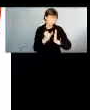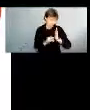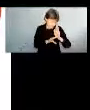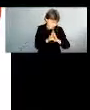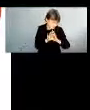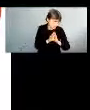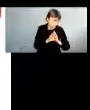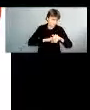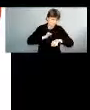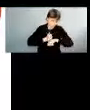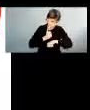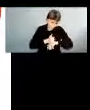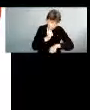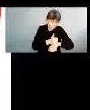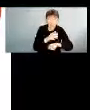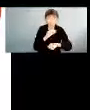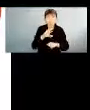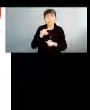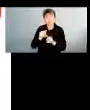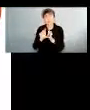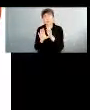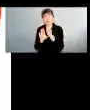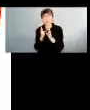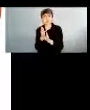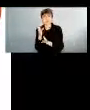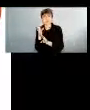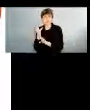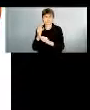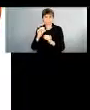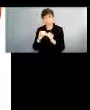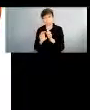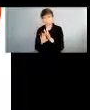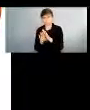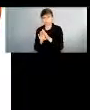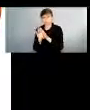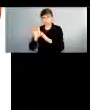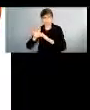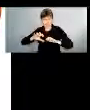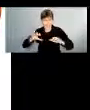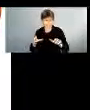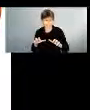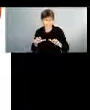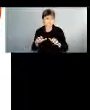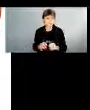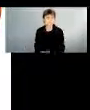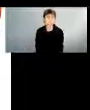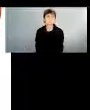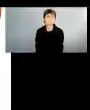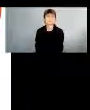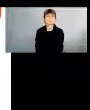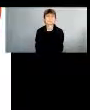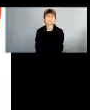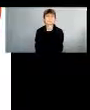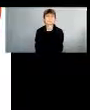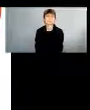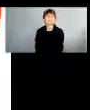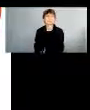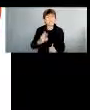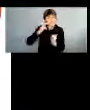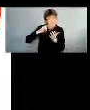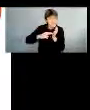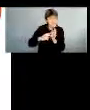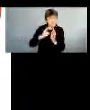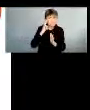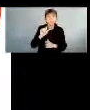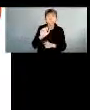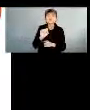or career development activities. The intention of streaming: why do we stream?